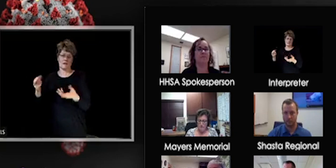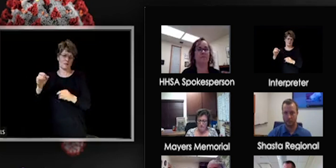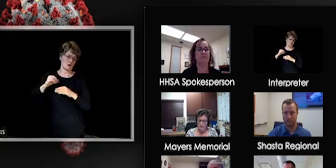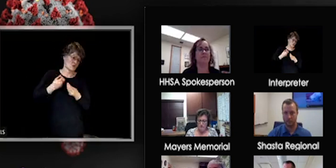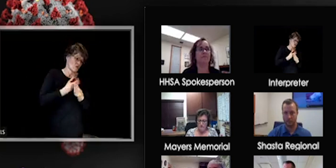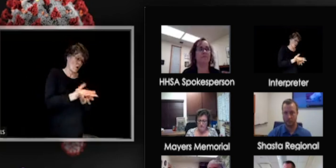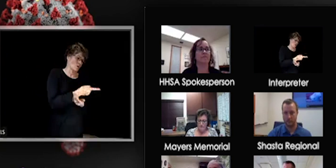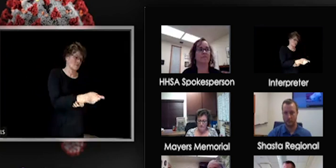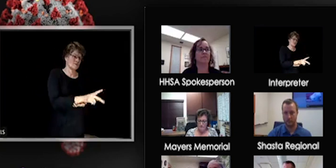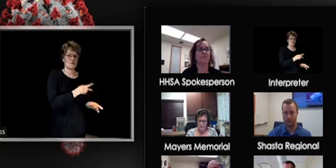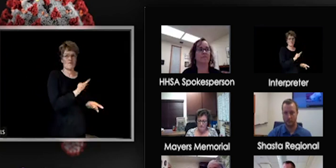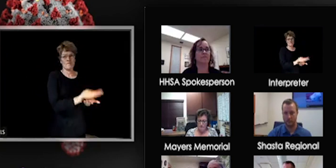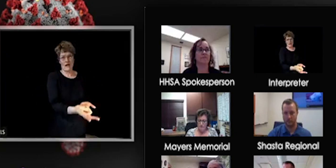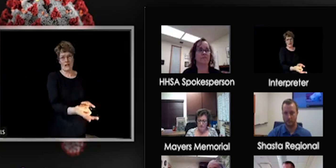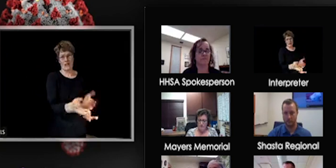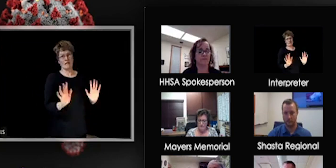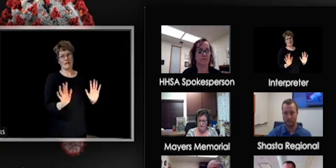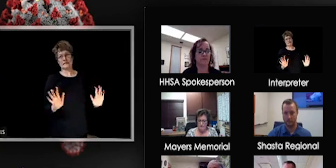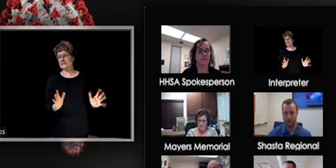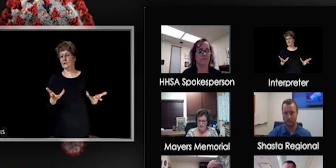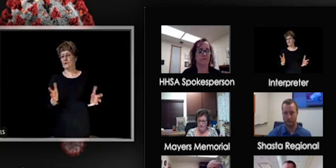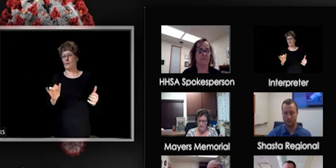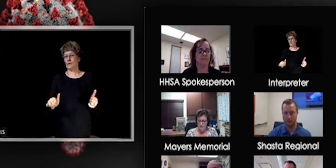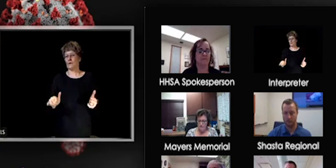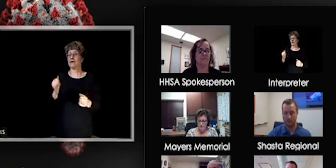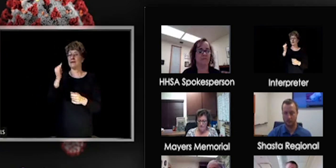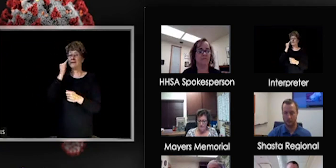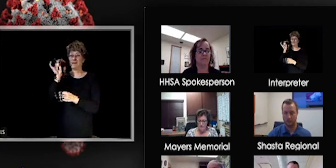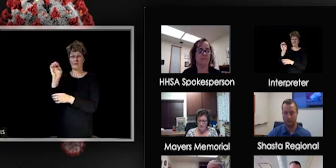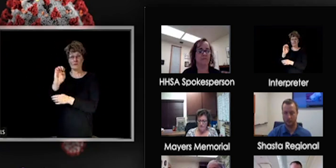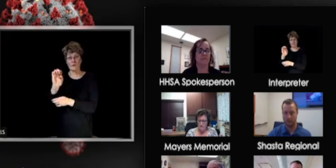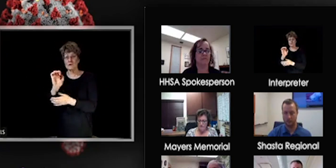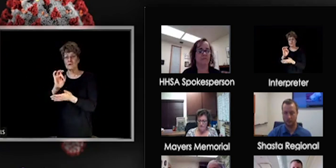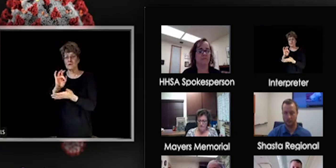then that’s considered essential travel and that’s allow. We just would recommend